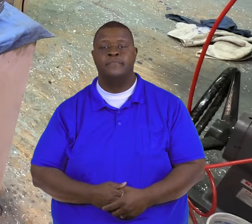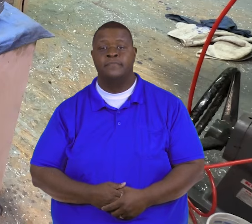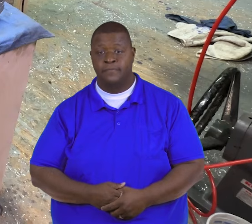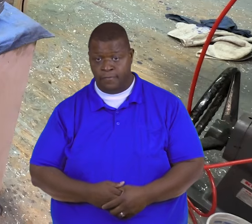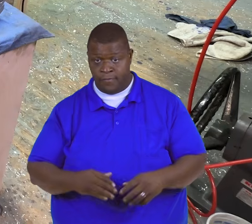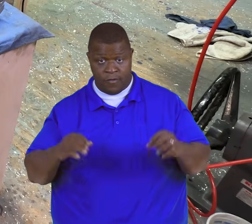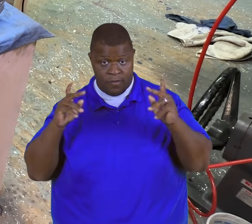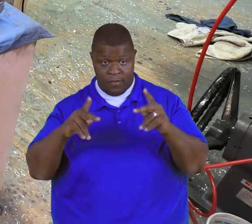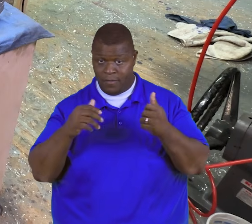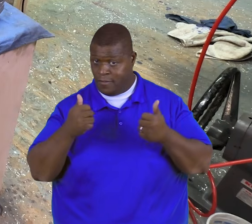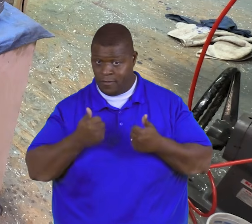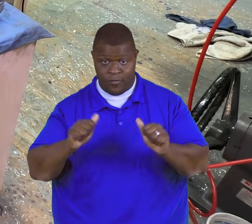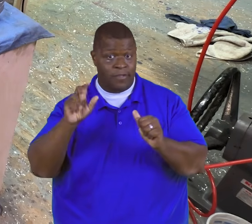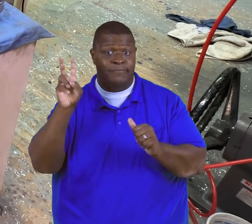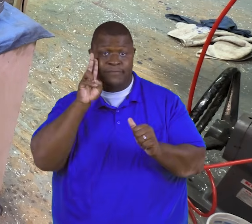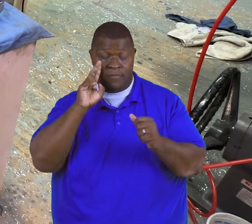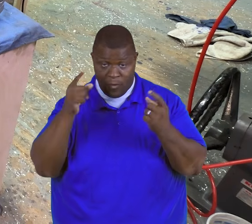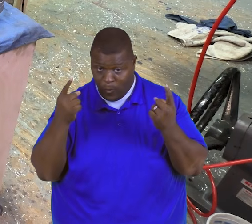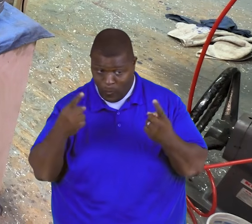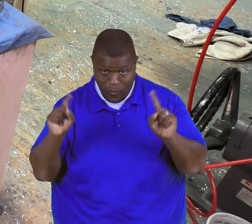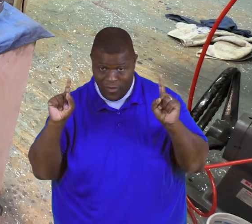Oh, watch, . Well, it's the moment of truth.